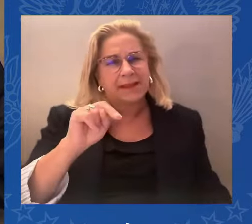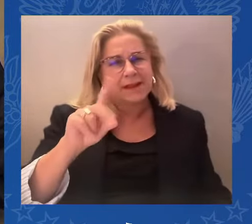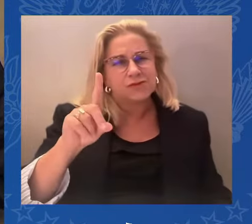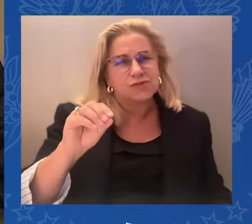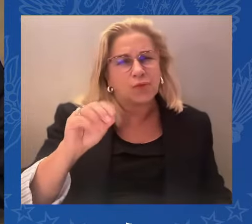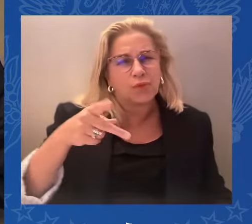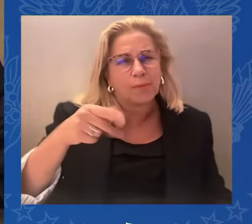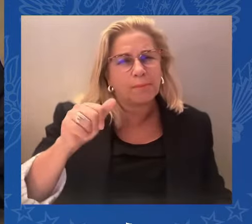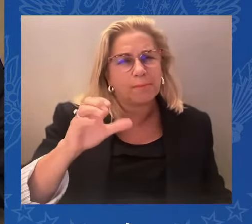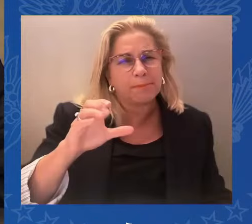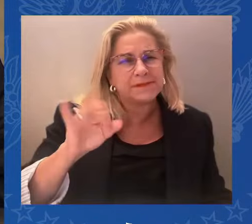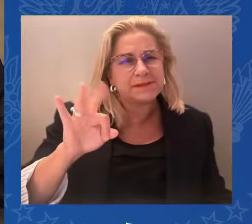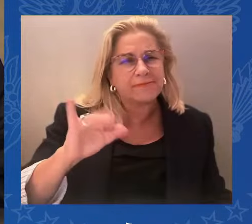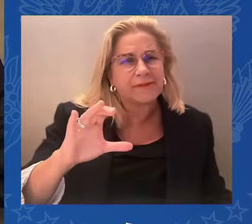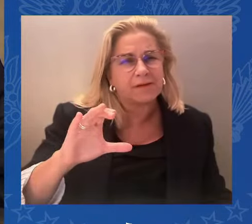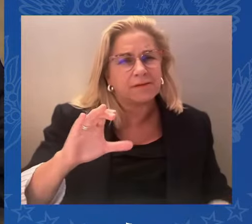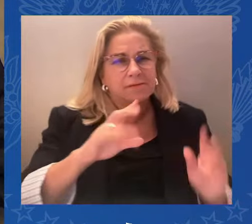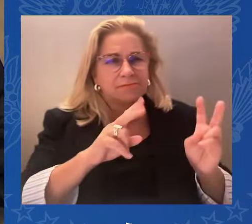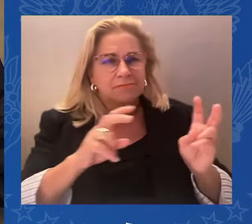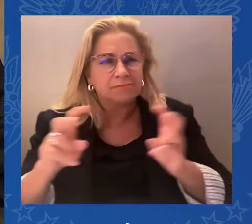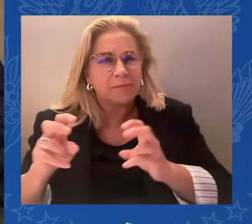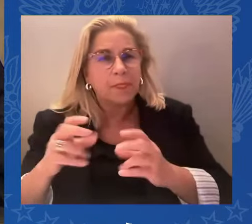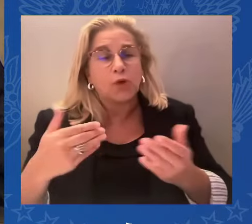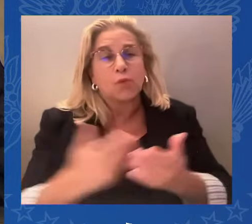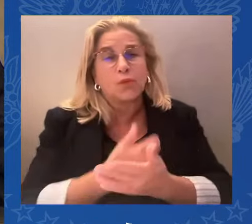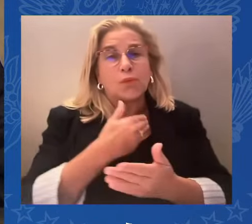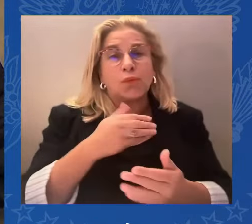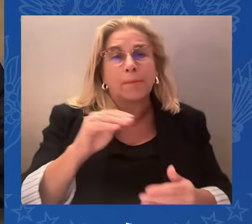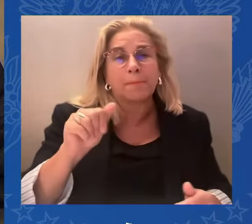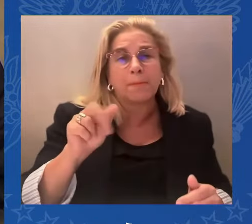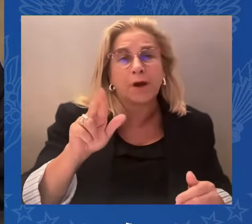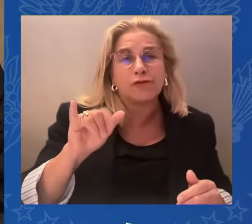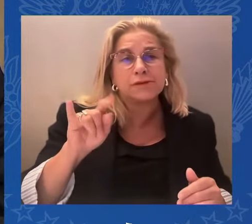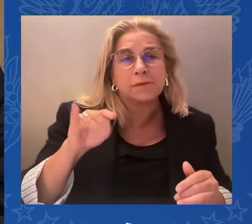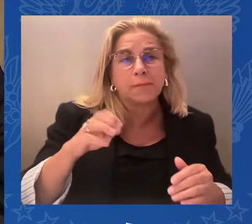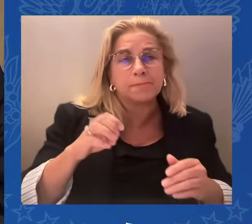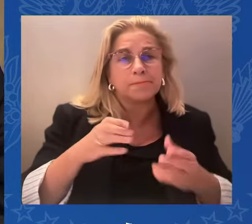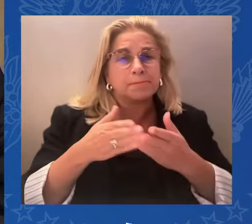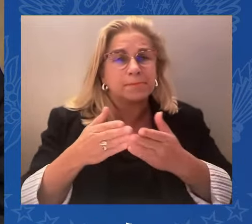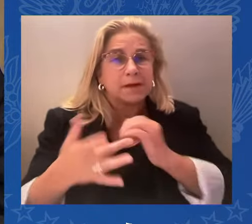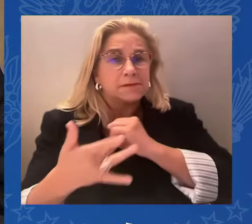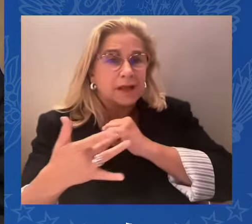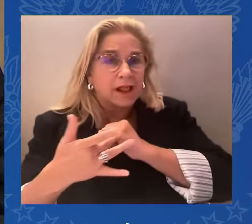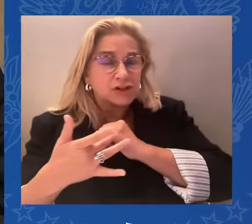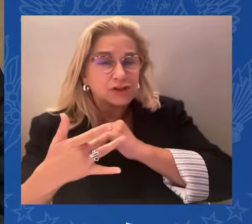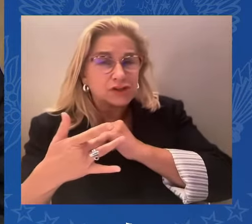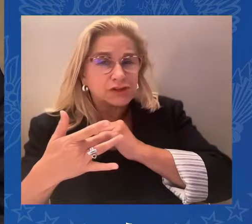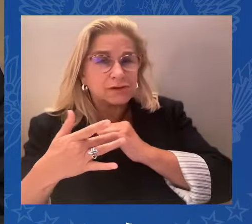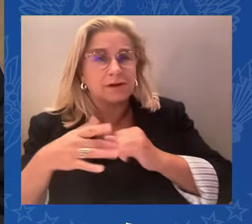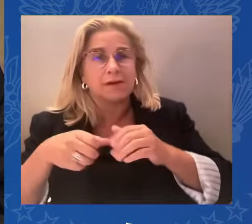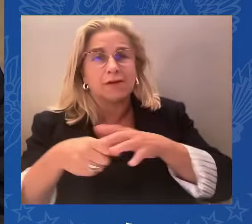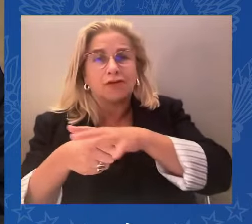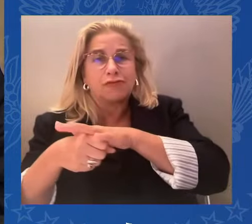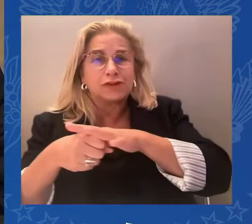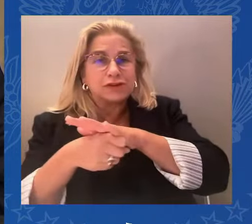so they know what's happening in their waters; launching cooperation between coast guar- -- coast guards for the first time;